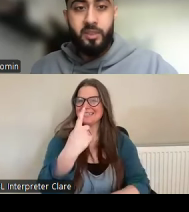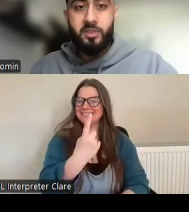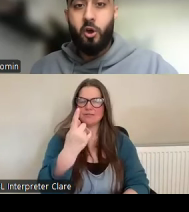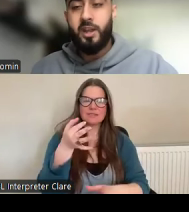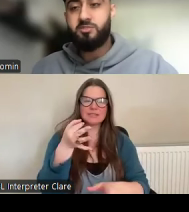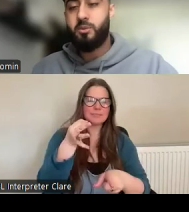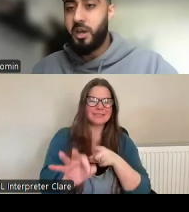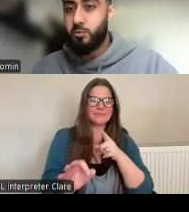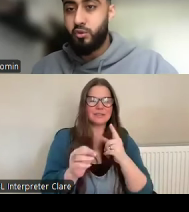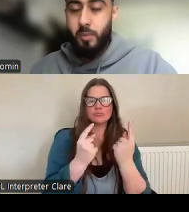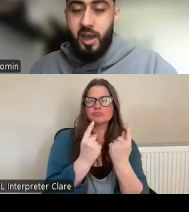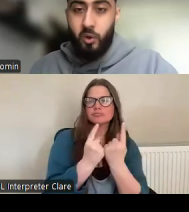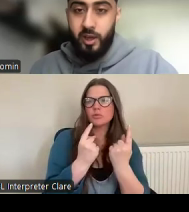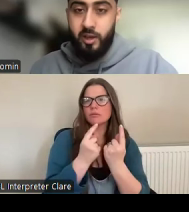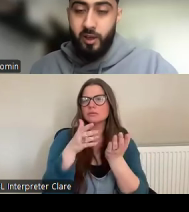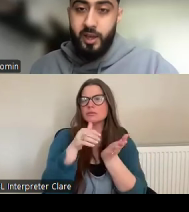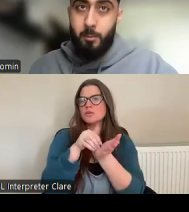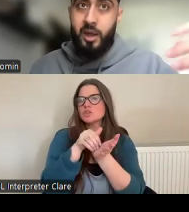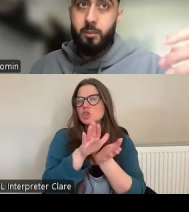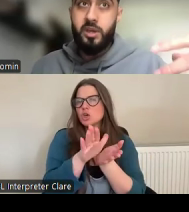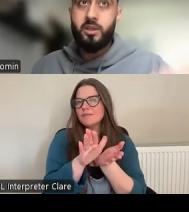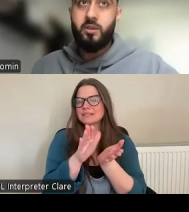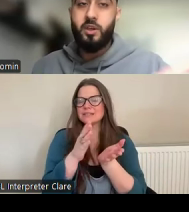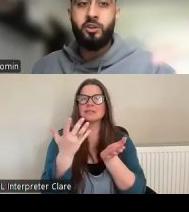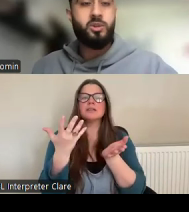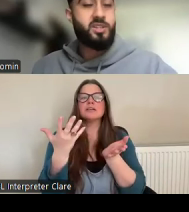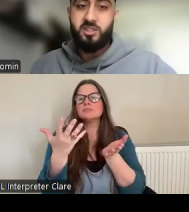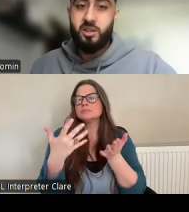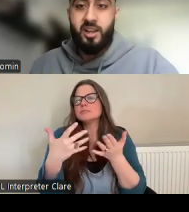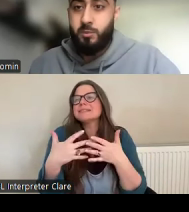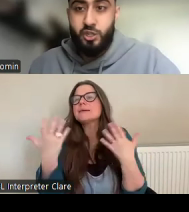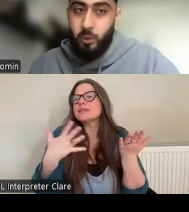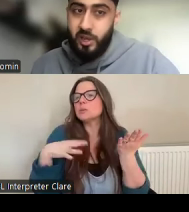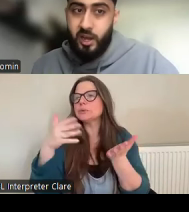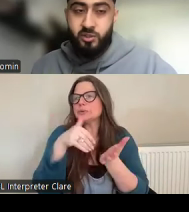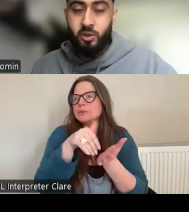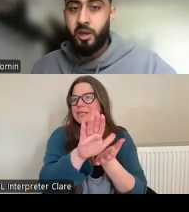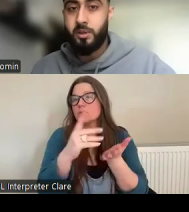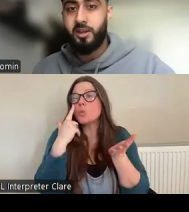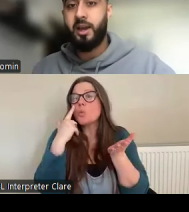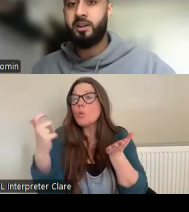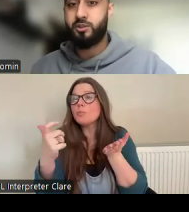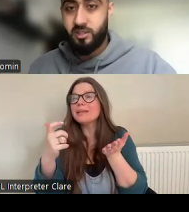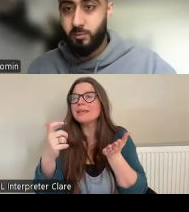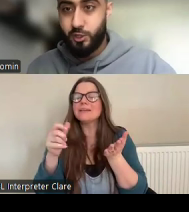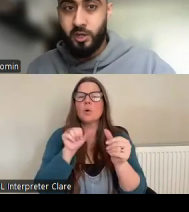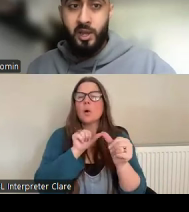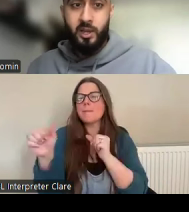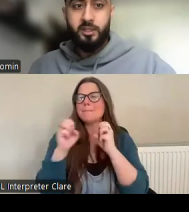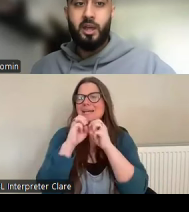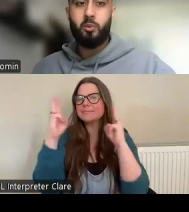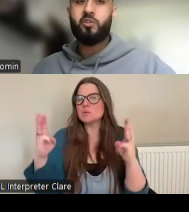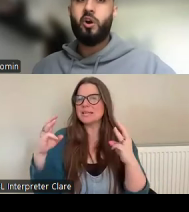In the context of the best museum ever, it might be the newest exhibition that we have. It might be a dinosaur exhibition that we've got